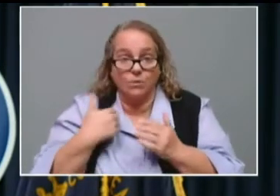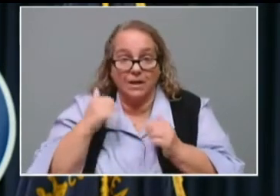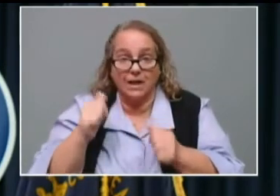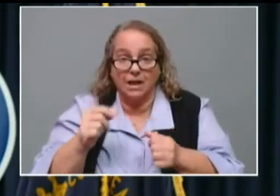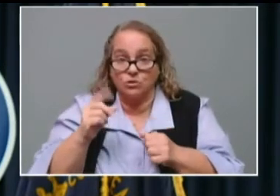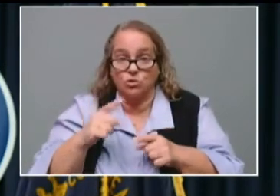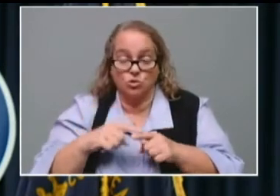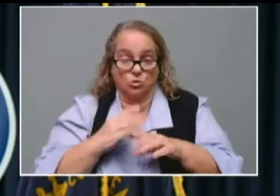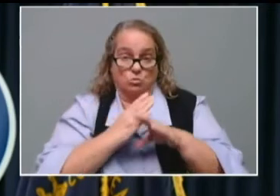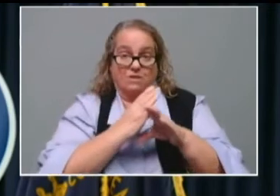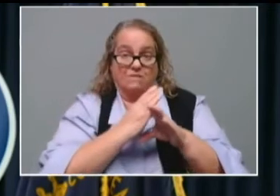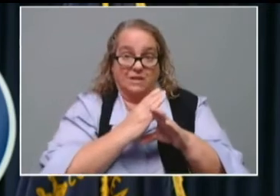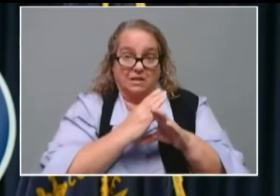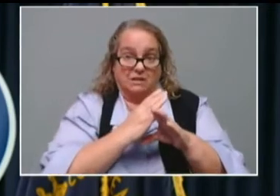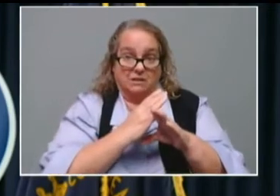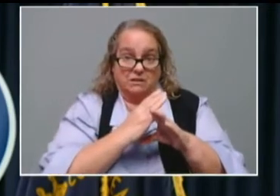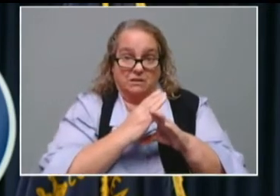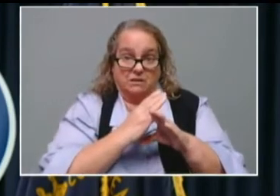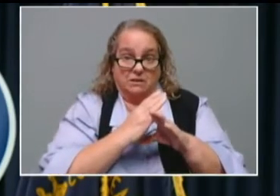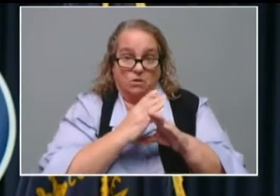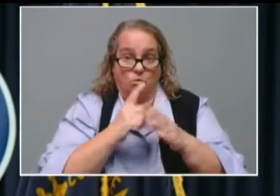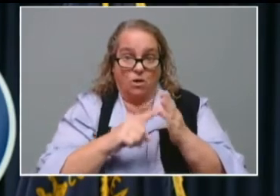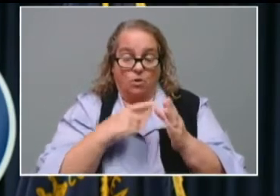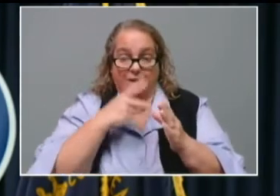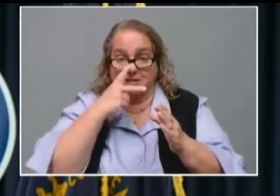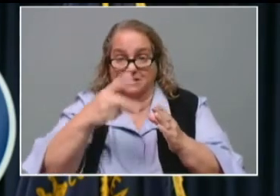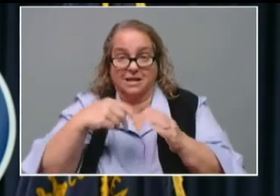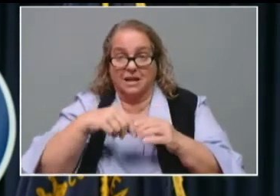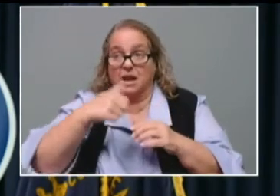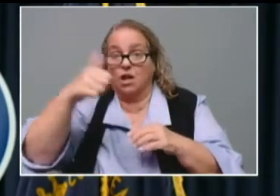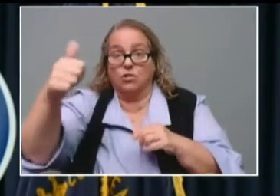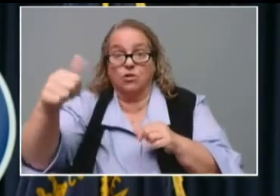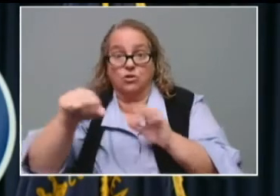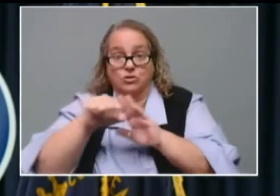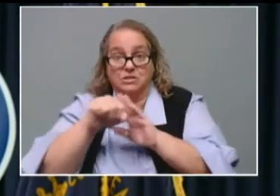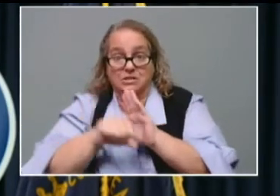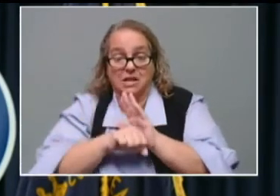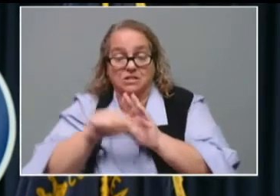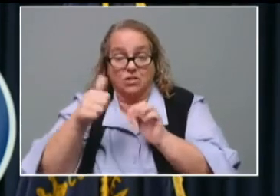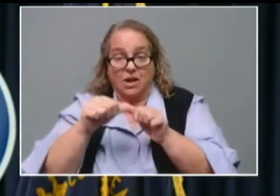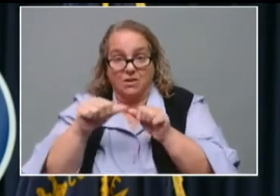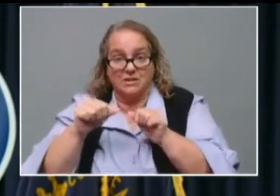um what we're seeing in some other areas is is vaccinations but it's also